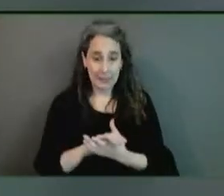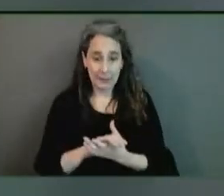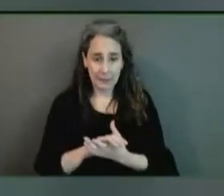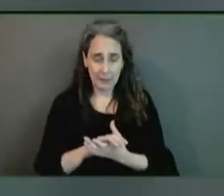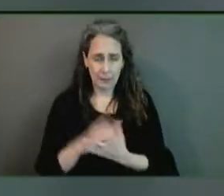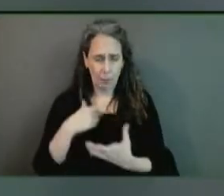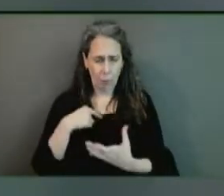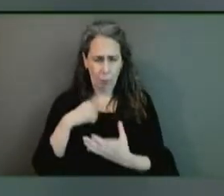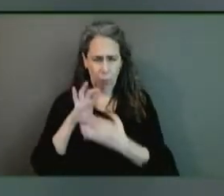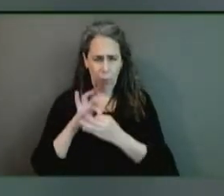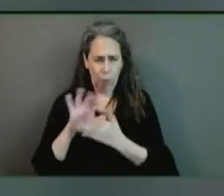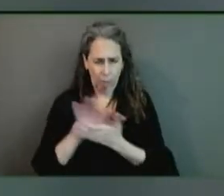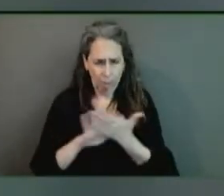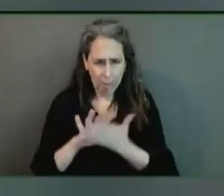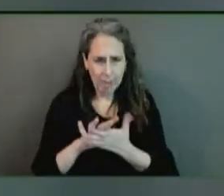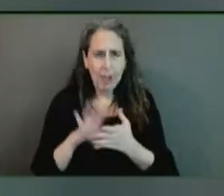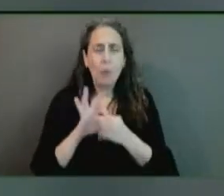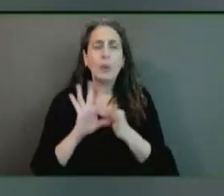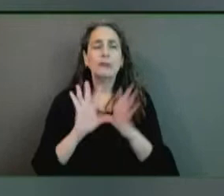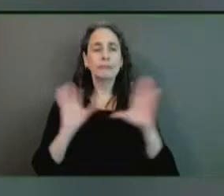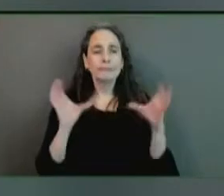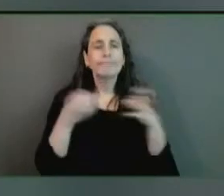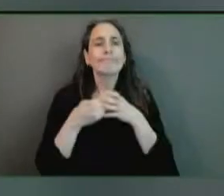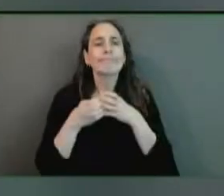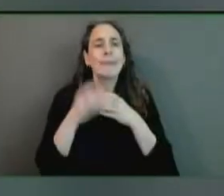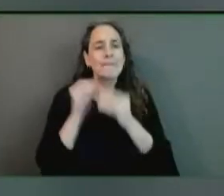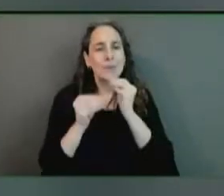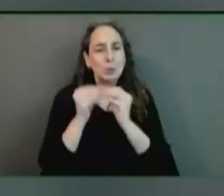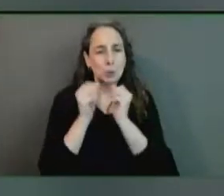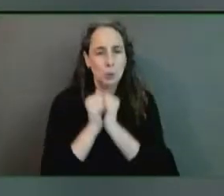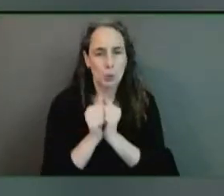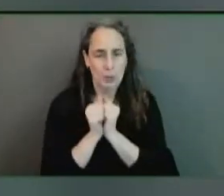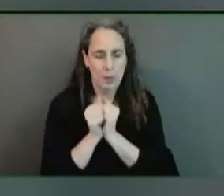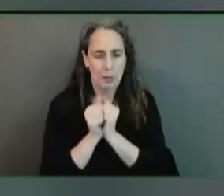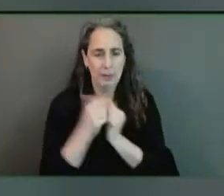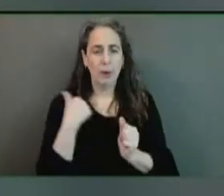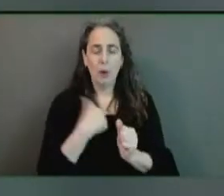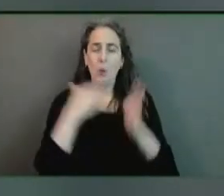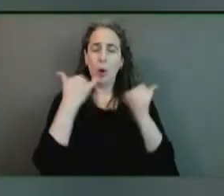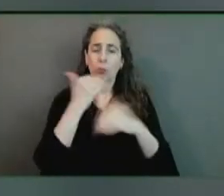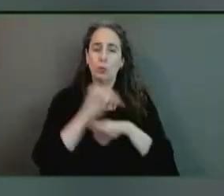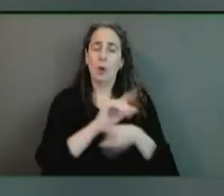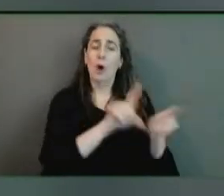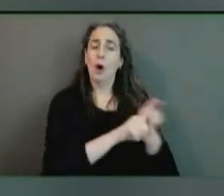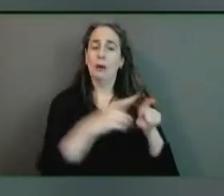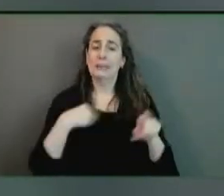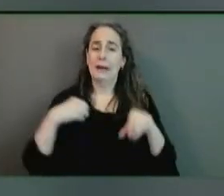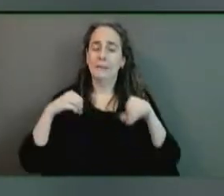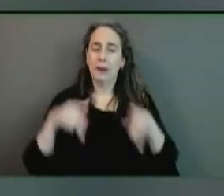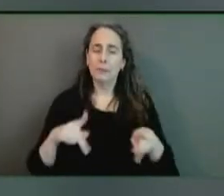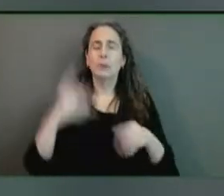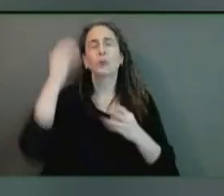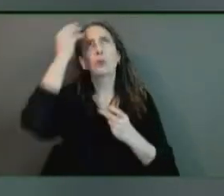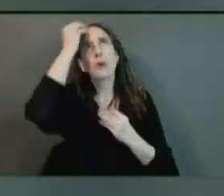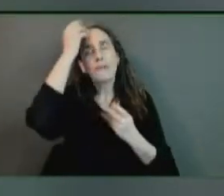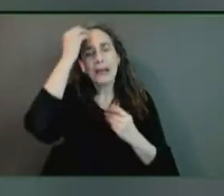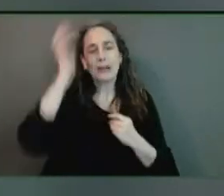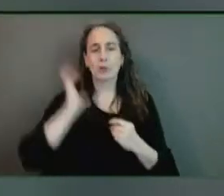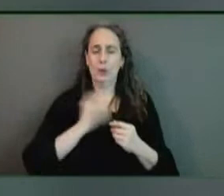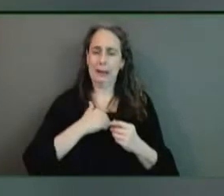that we should run to And collectively fix it together.